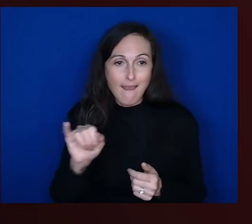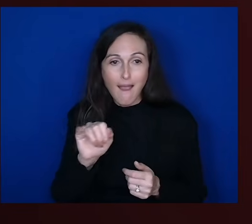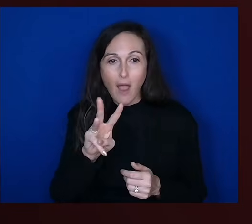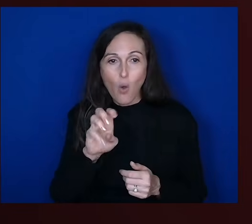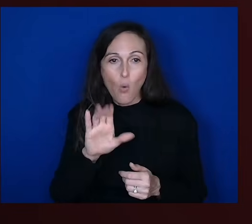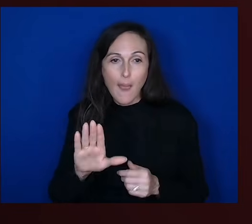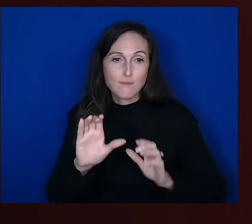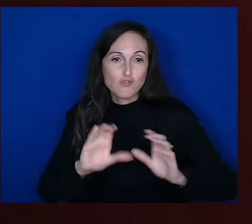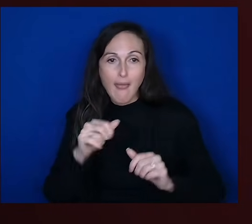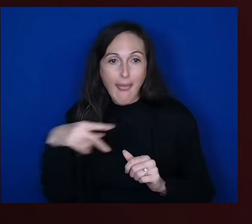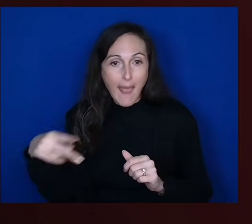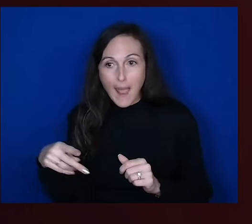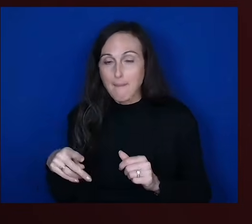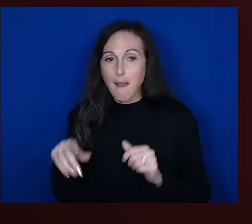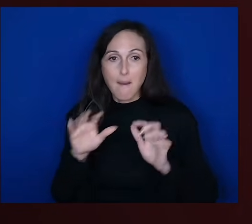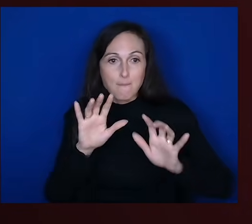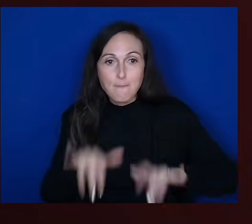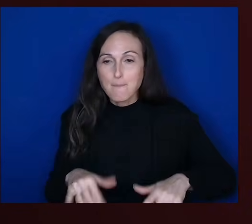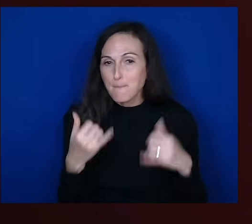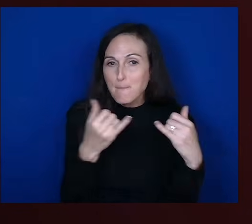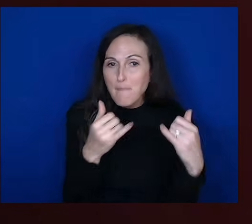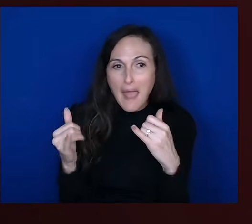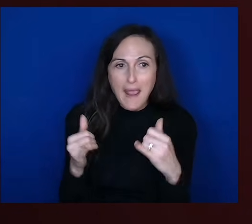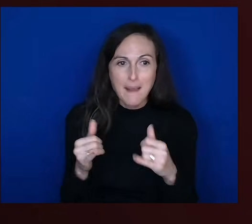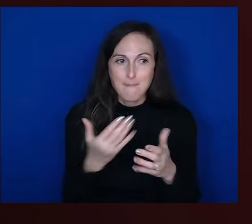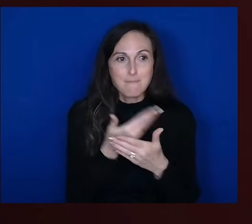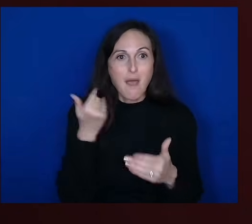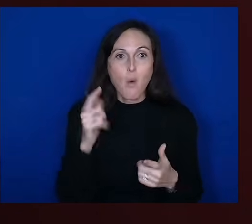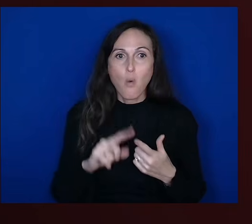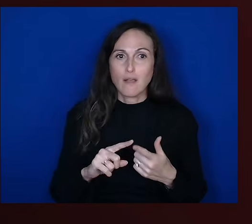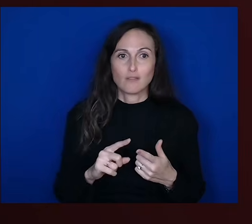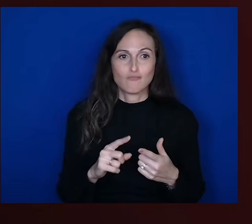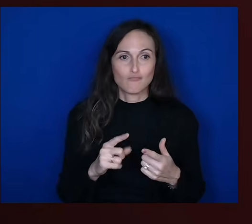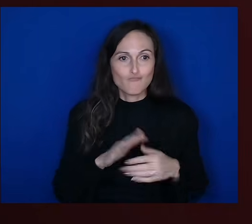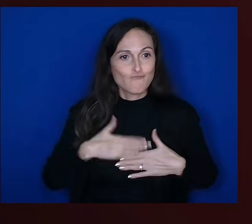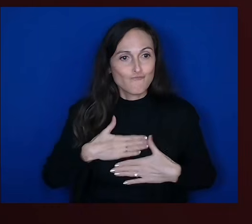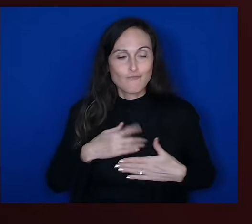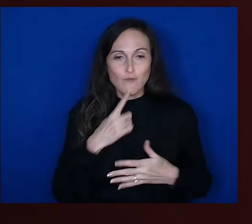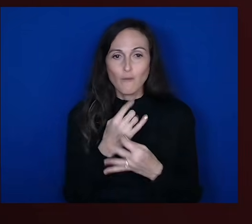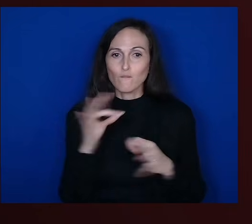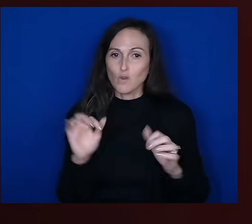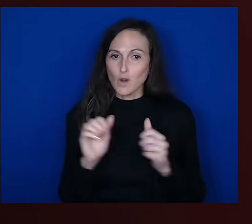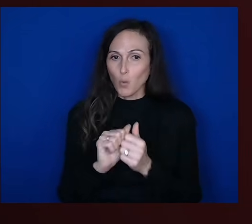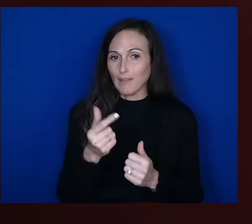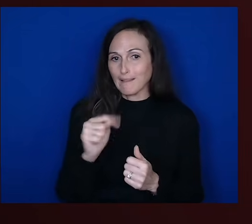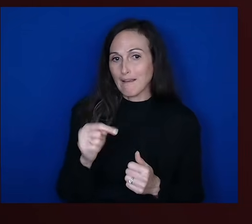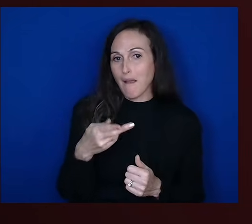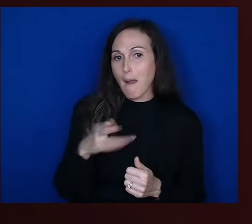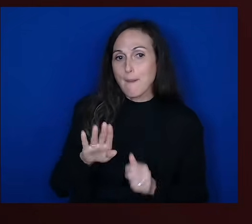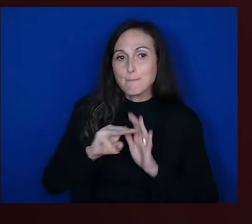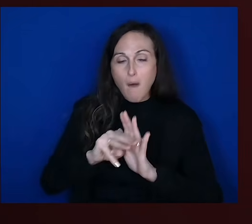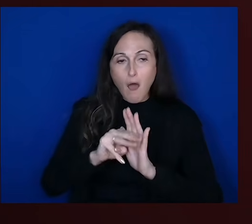You start playing for free with GitHub Models, and then you can scale up, and this is production-ready code that